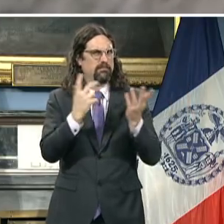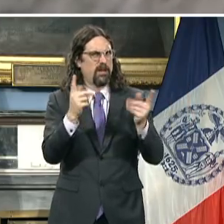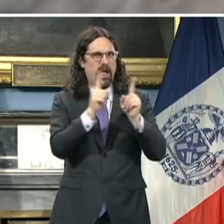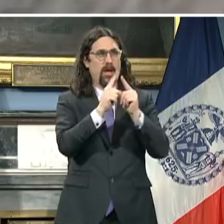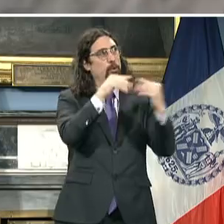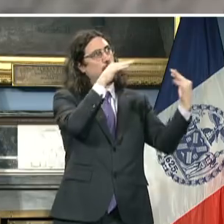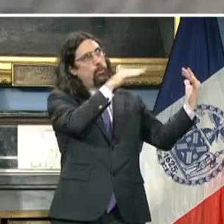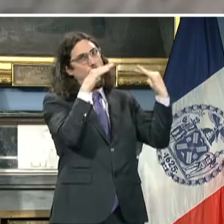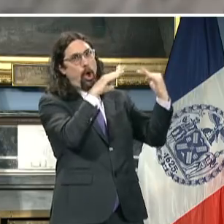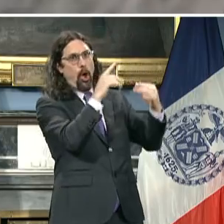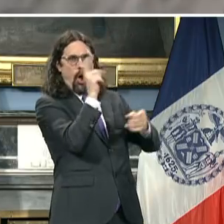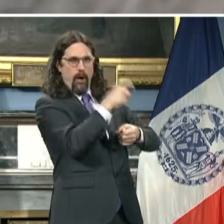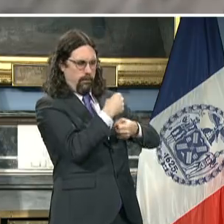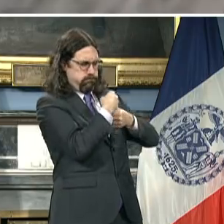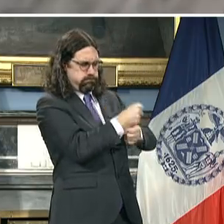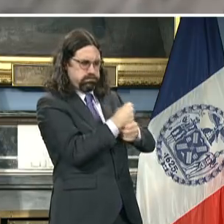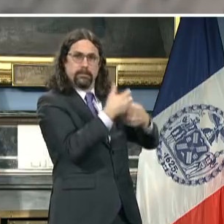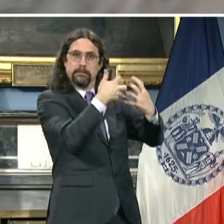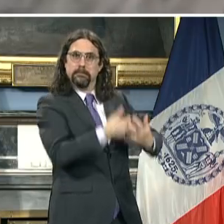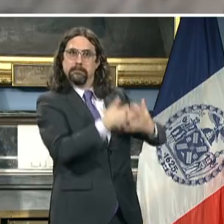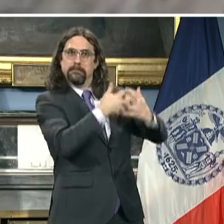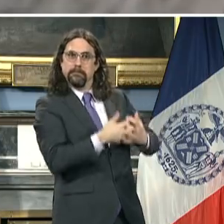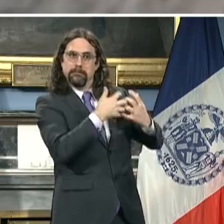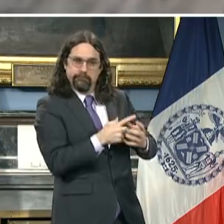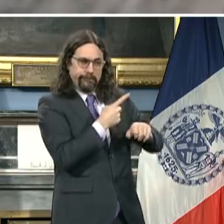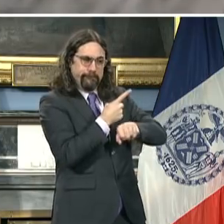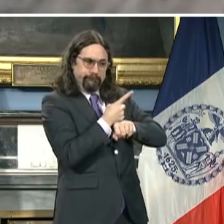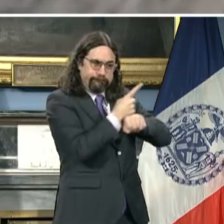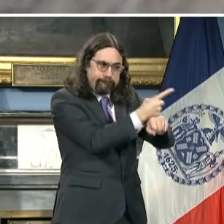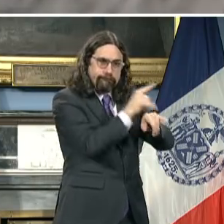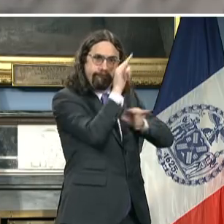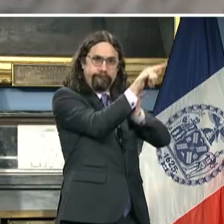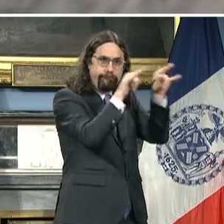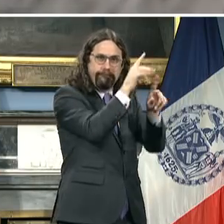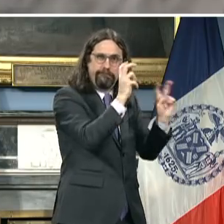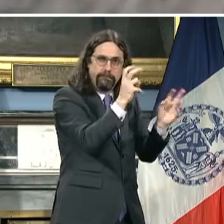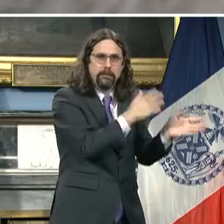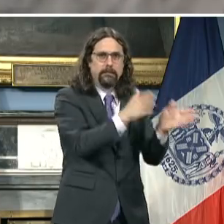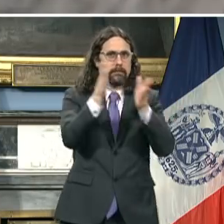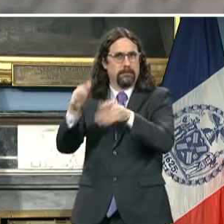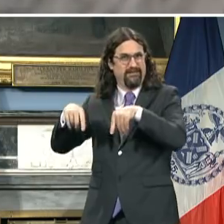TOGETHER FROM SCRATCH WITH A SENSE OF URGENCY, CREATED FOR A COMMON CAUSE, NOT